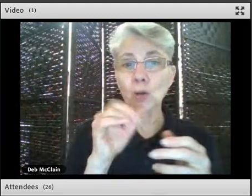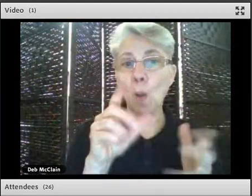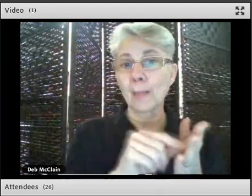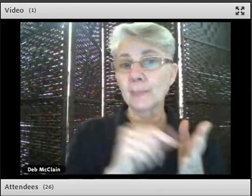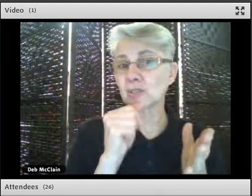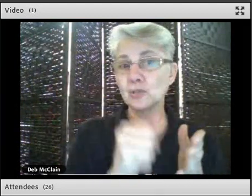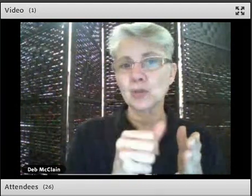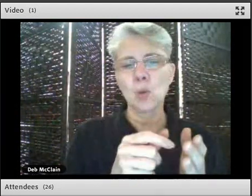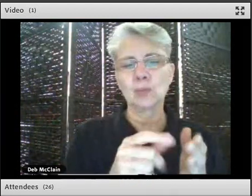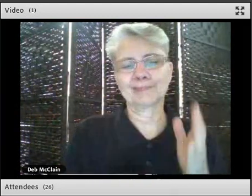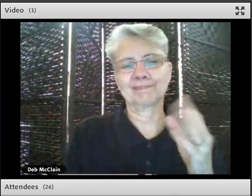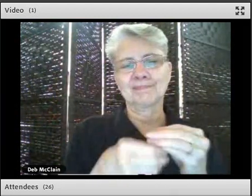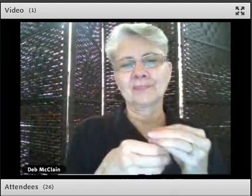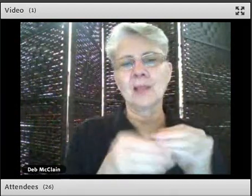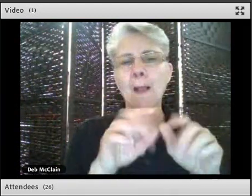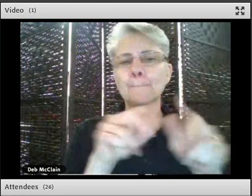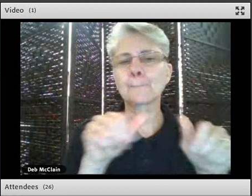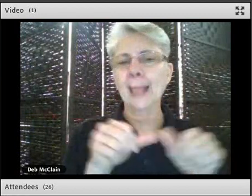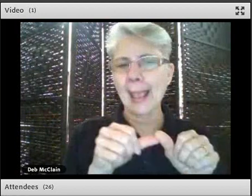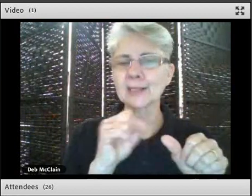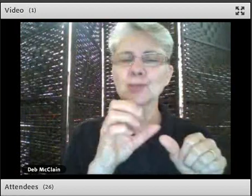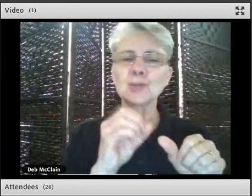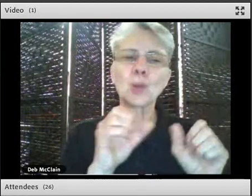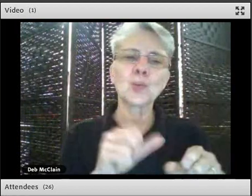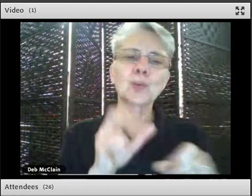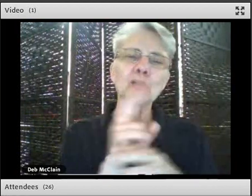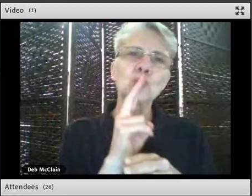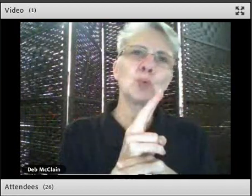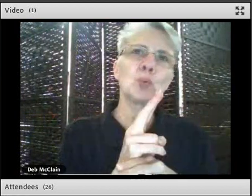United States in square brackets as the place of publication.